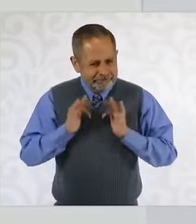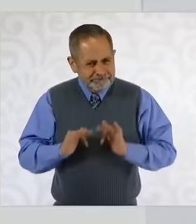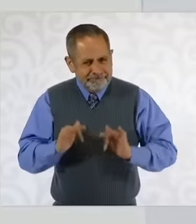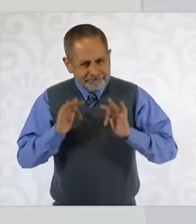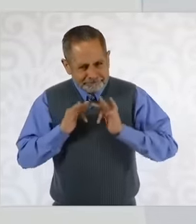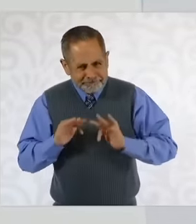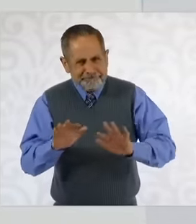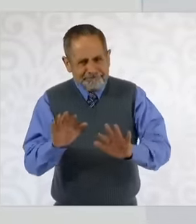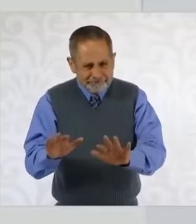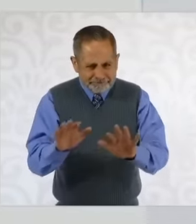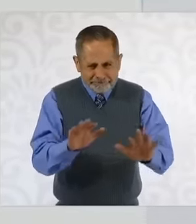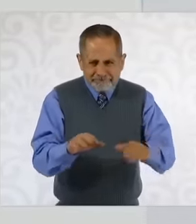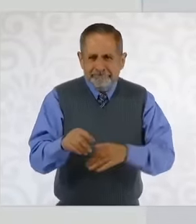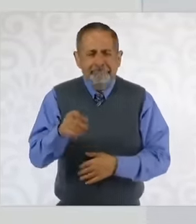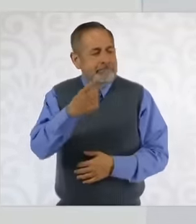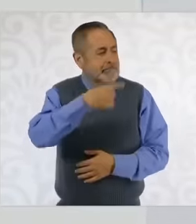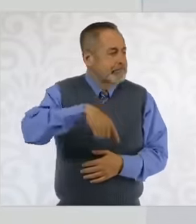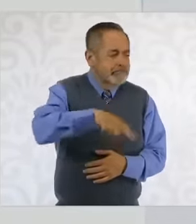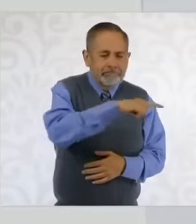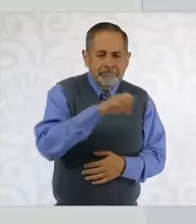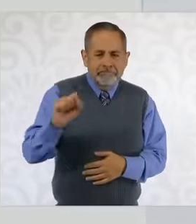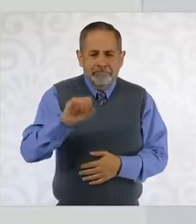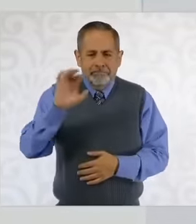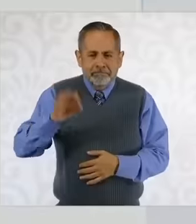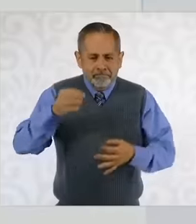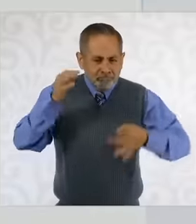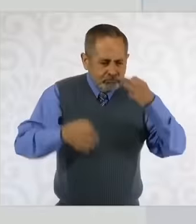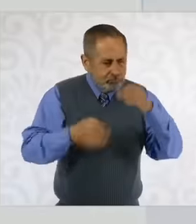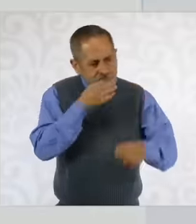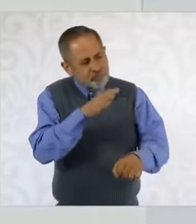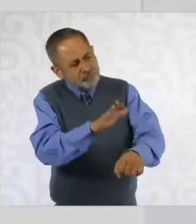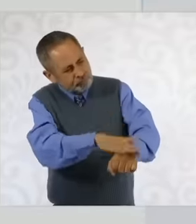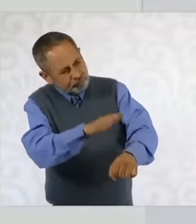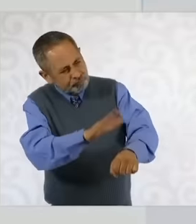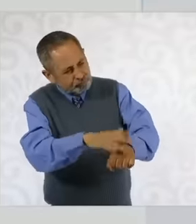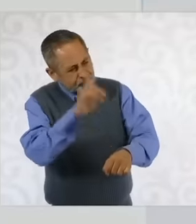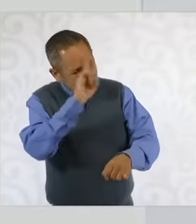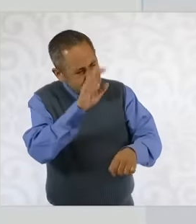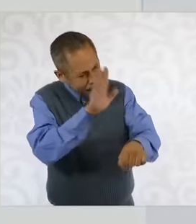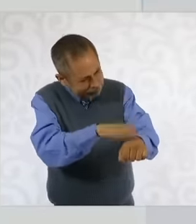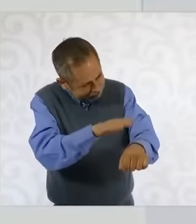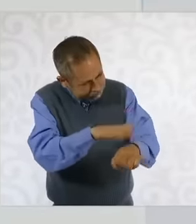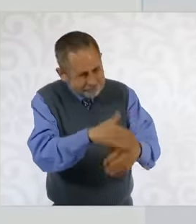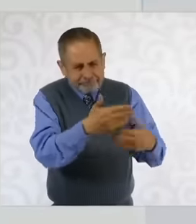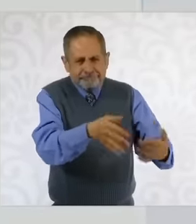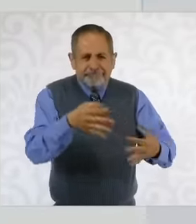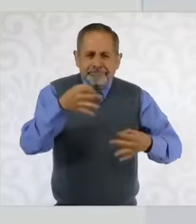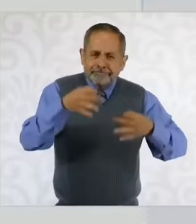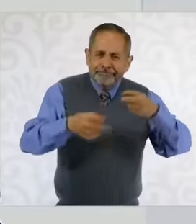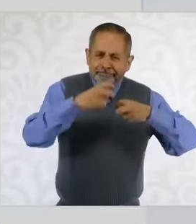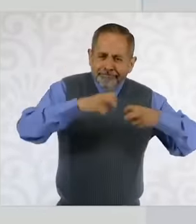the court to resolve and I appeal to the ministers to remember their